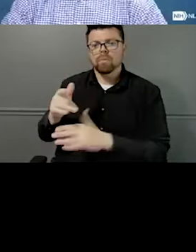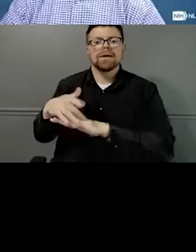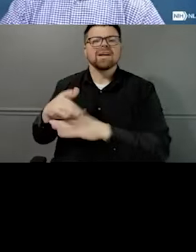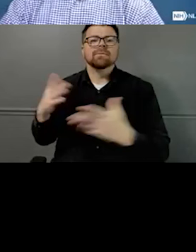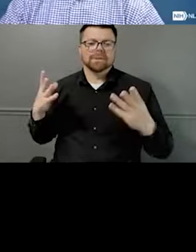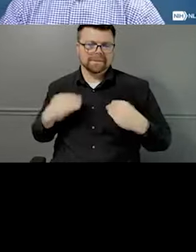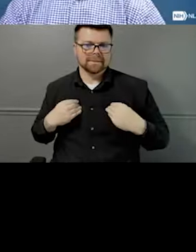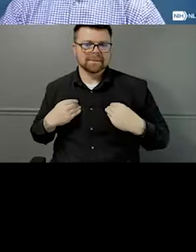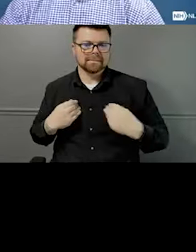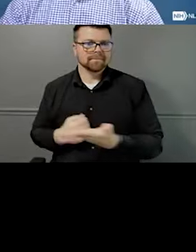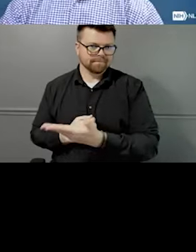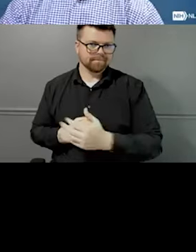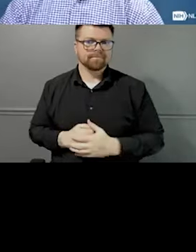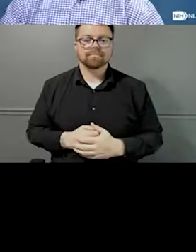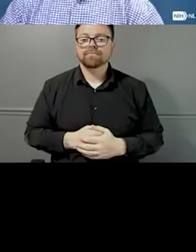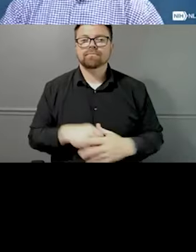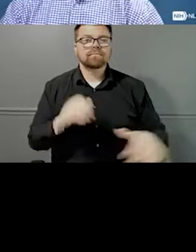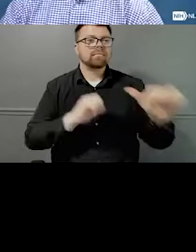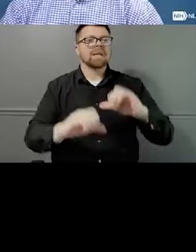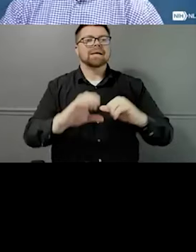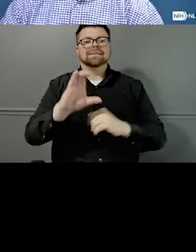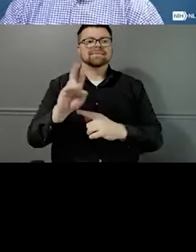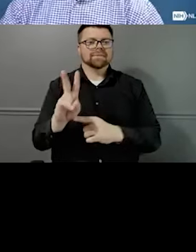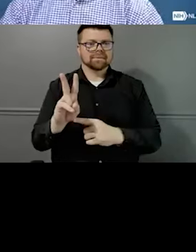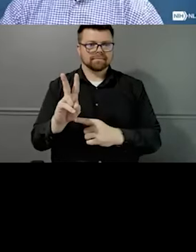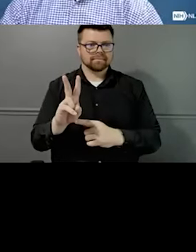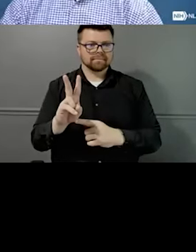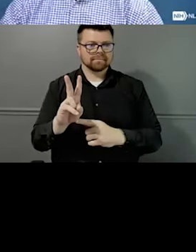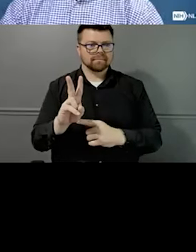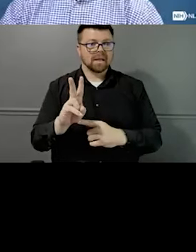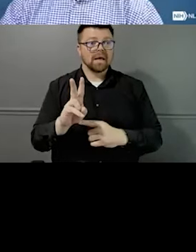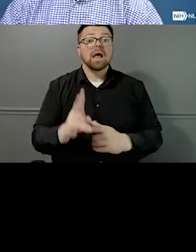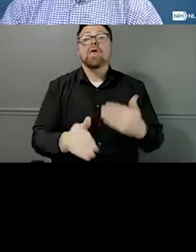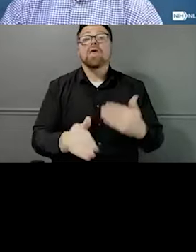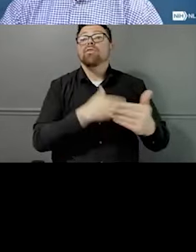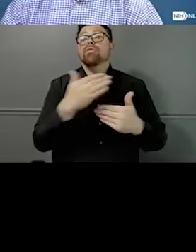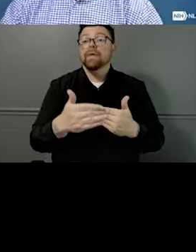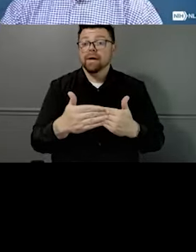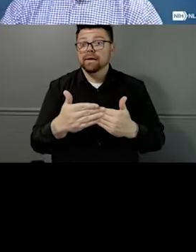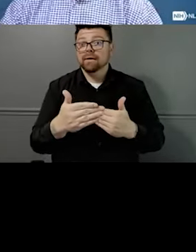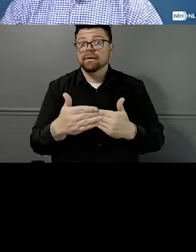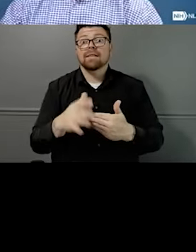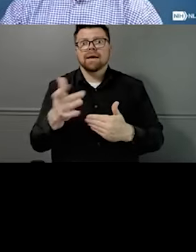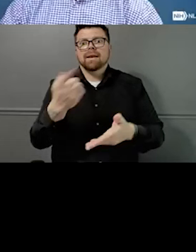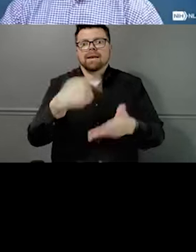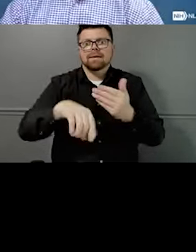SciENcv on the following Monday is also going to make an update after that.